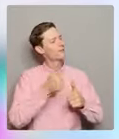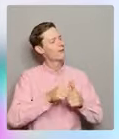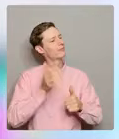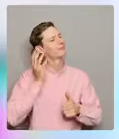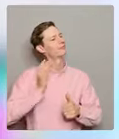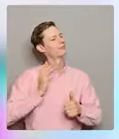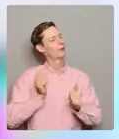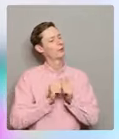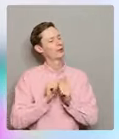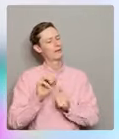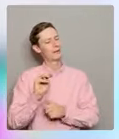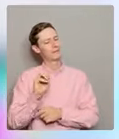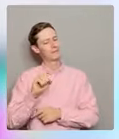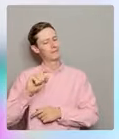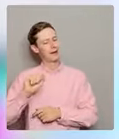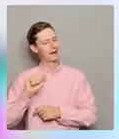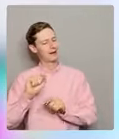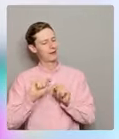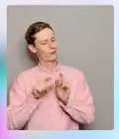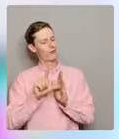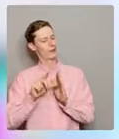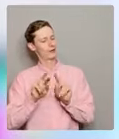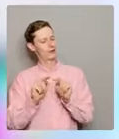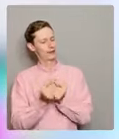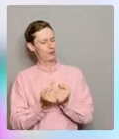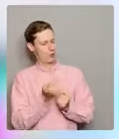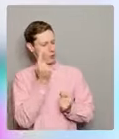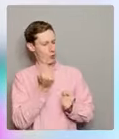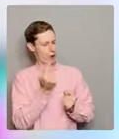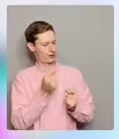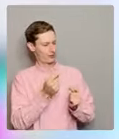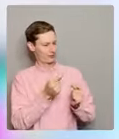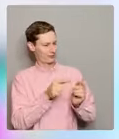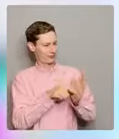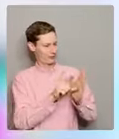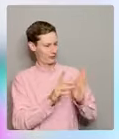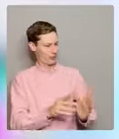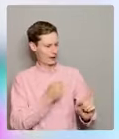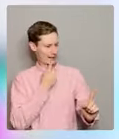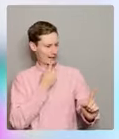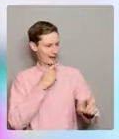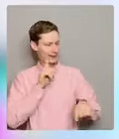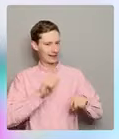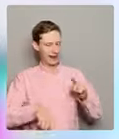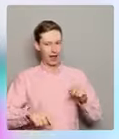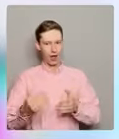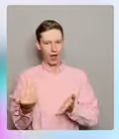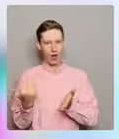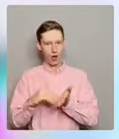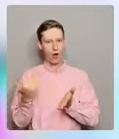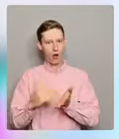on the content review team here at Meta, there was a reviewer who couldn't do repetitive, heavy, swinging arm motions.